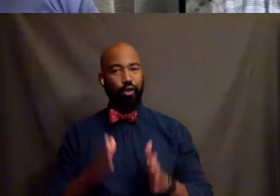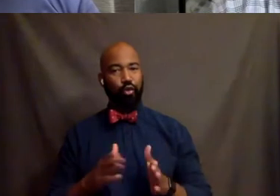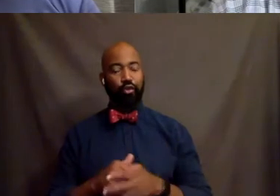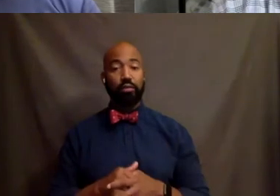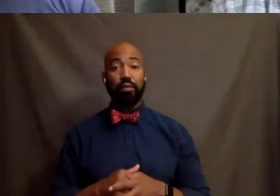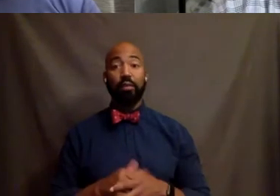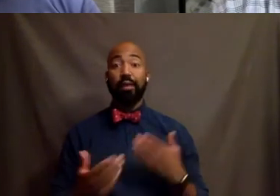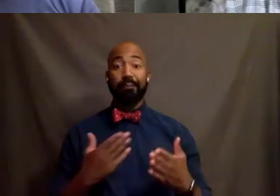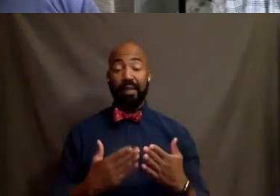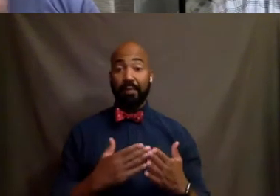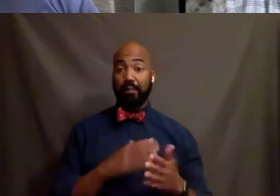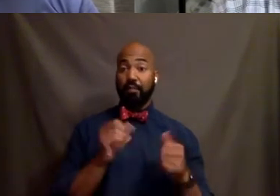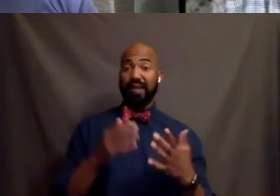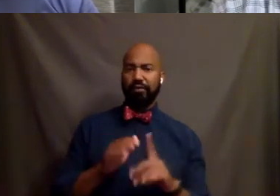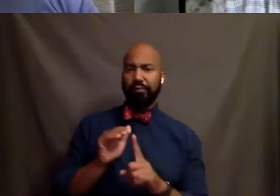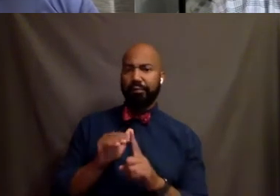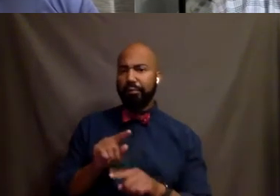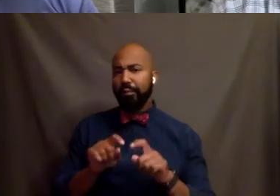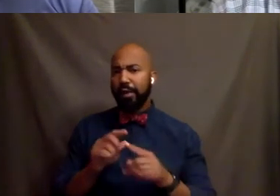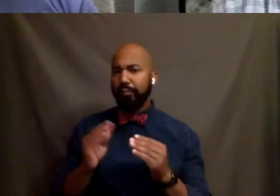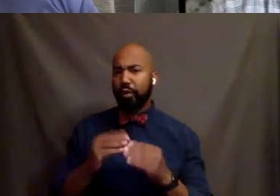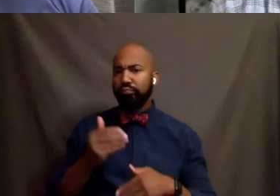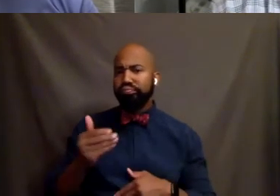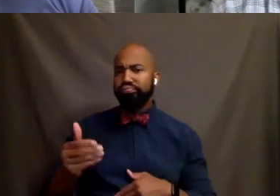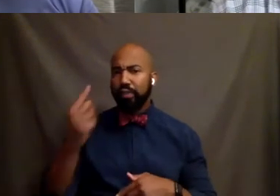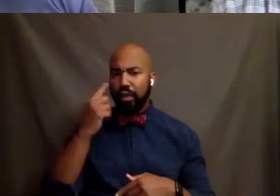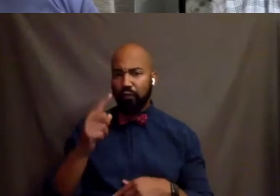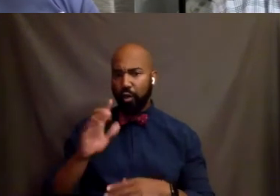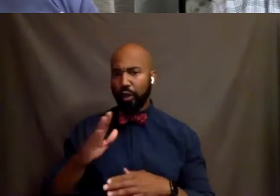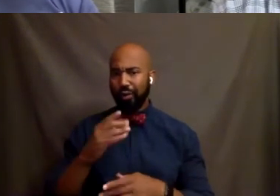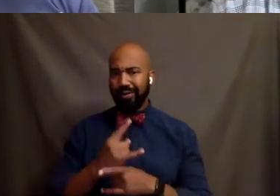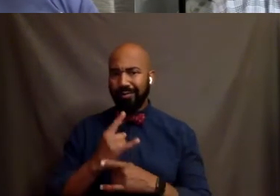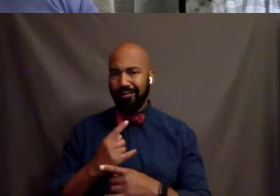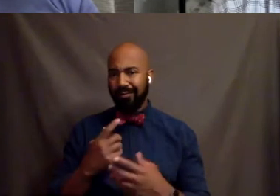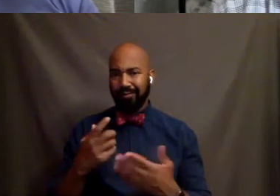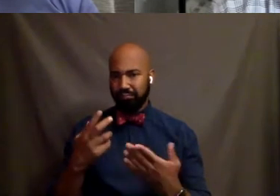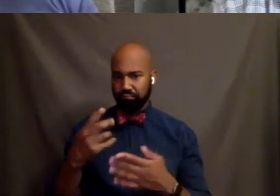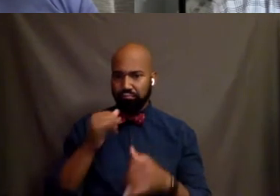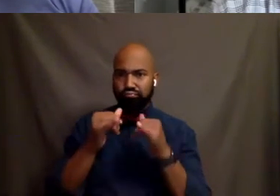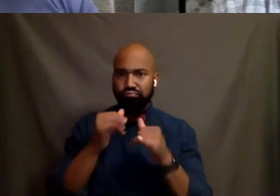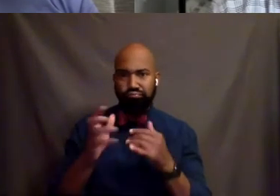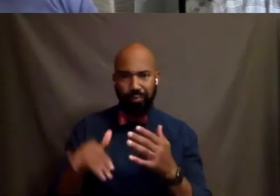about your alcohol use or if you're concerned about your alcohol use. When we think about medications,